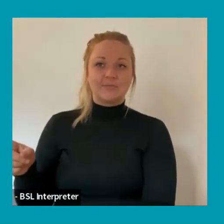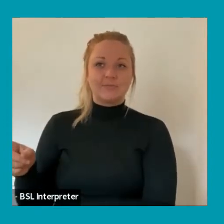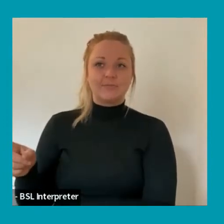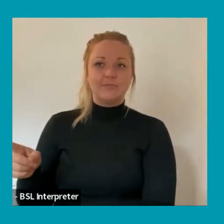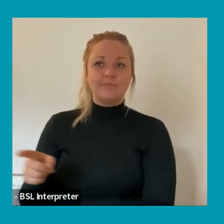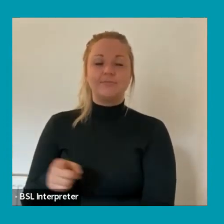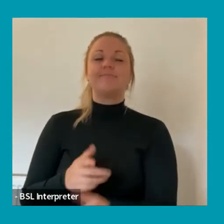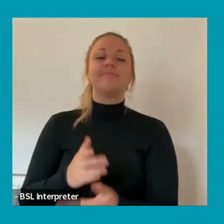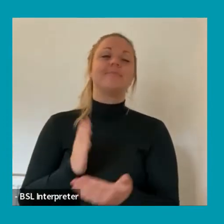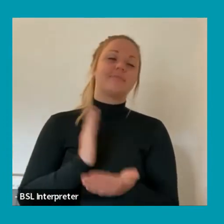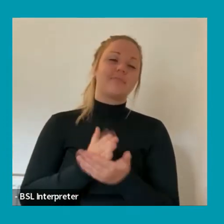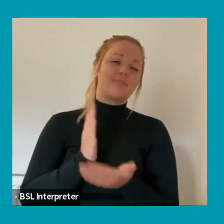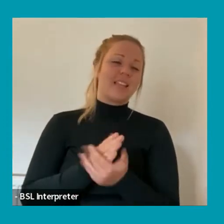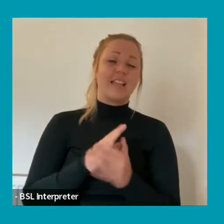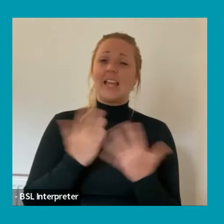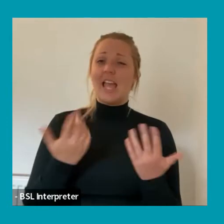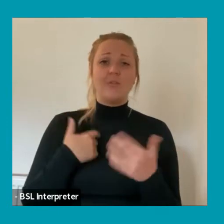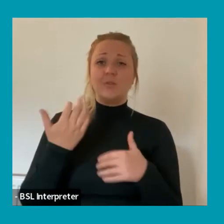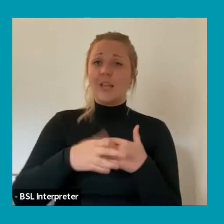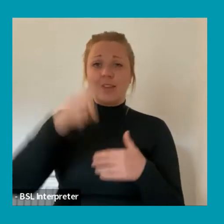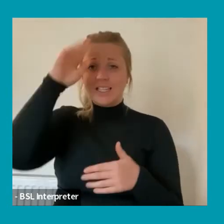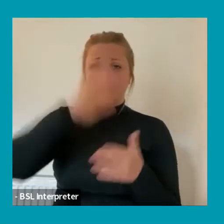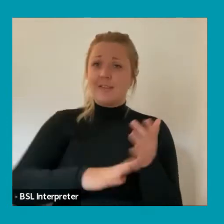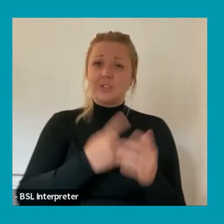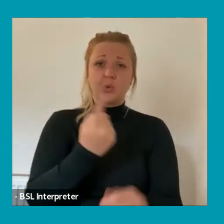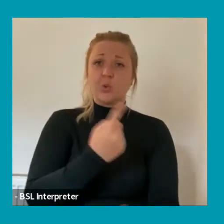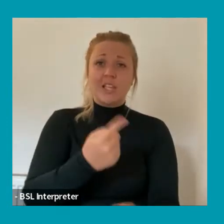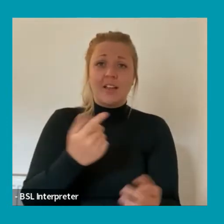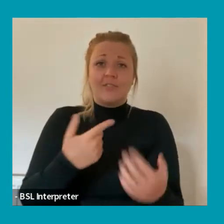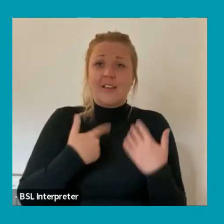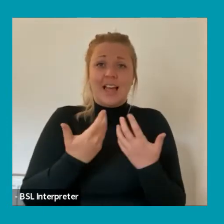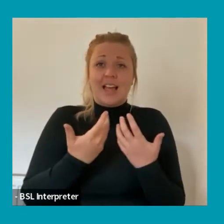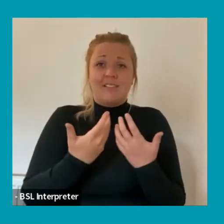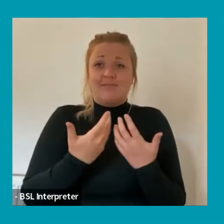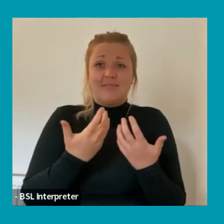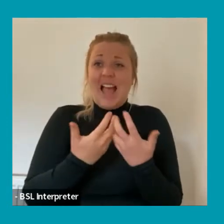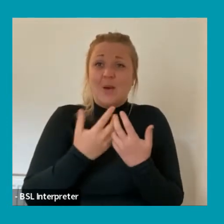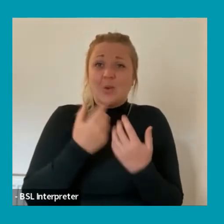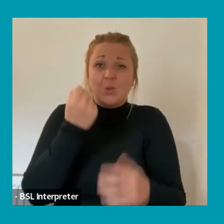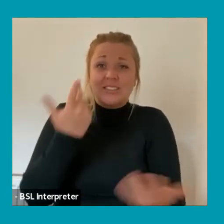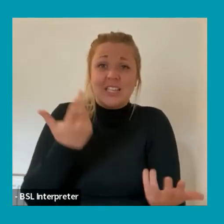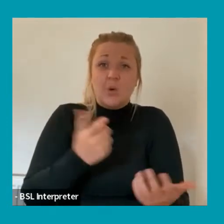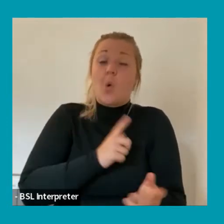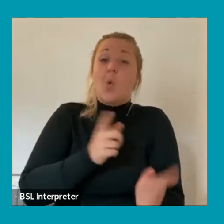How can you? And actually it is why would you guess, when you have people, who can absolutely tell you.